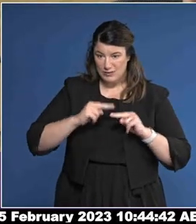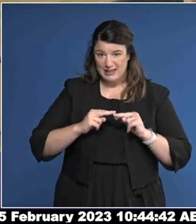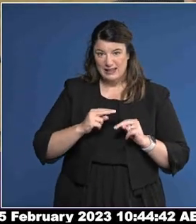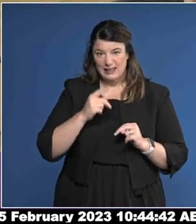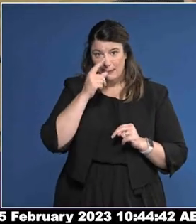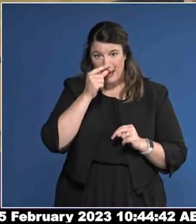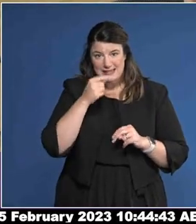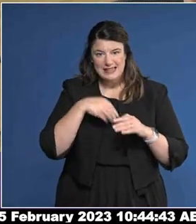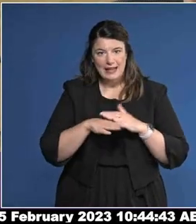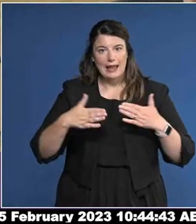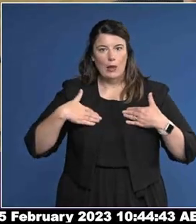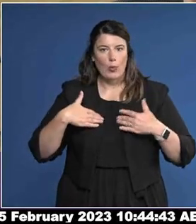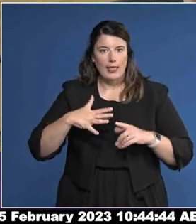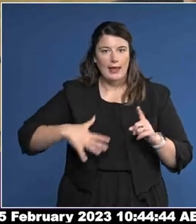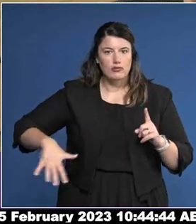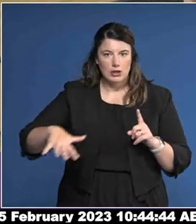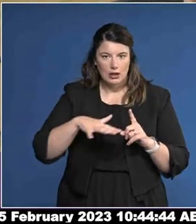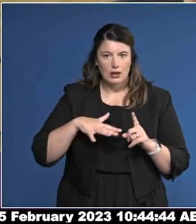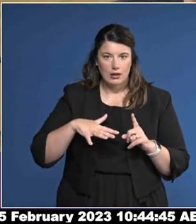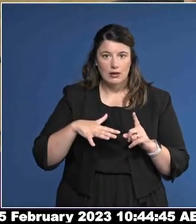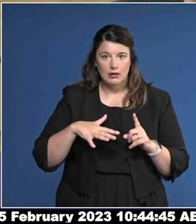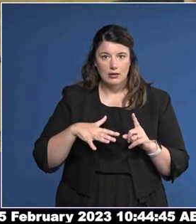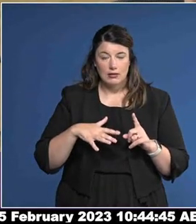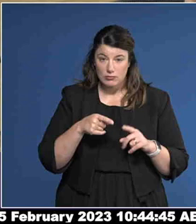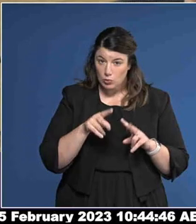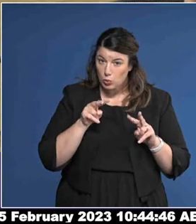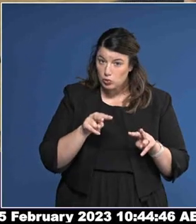I don't know if any of you followed that public hearing or read the Commissioners'